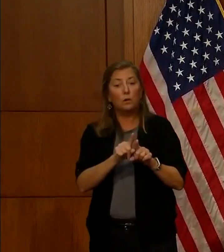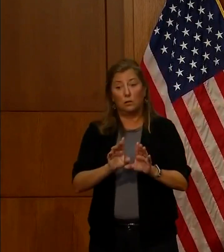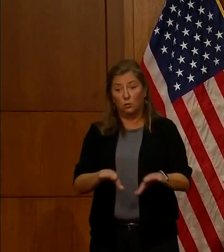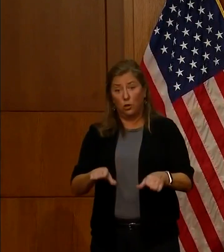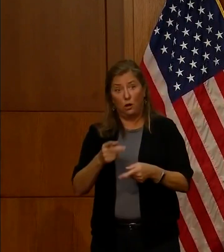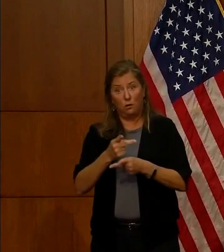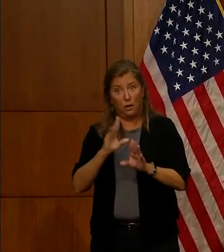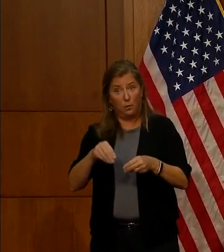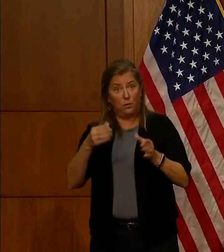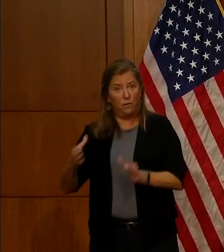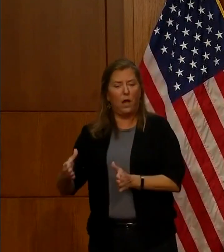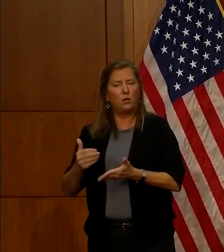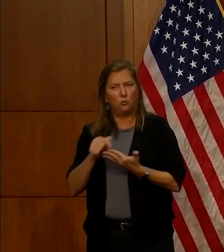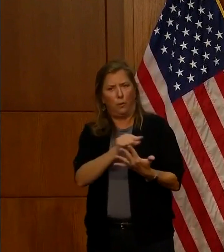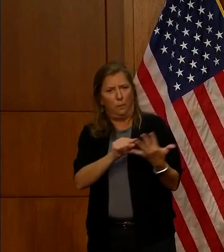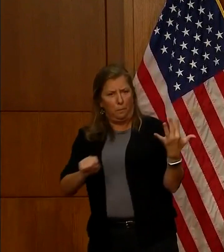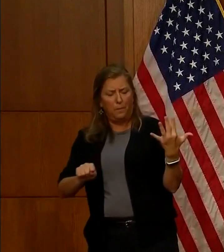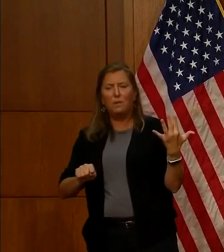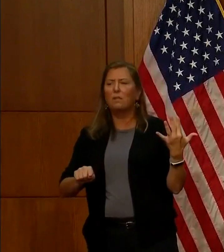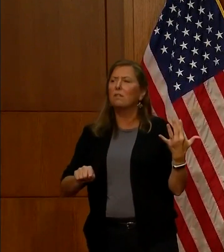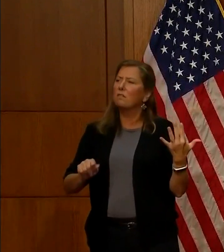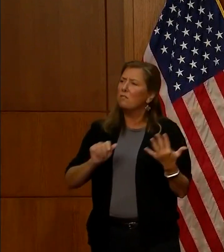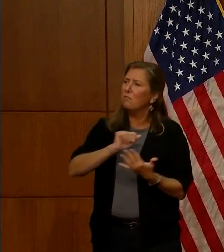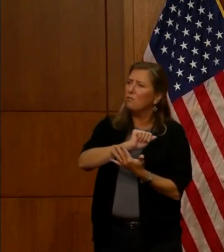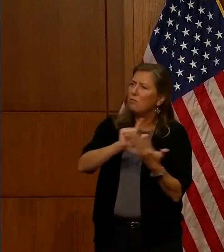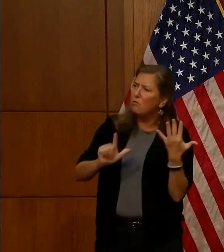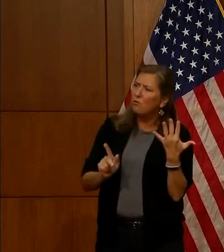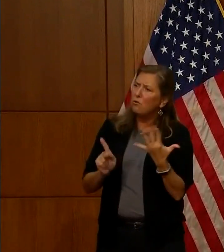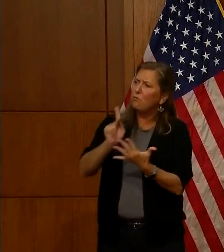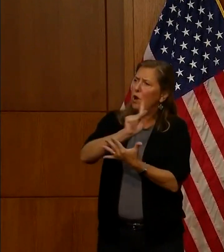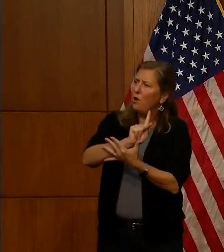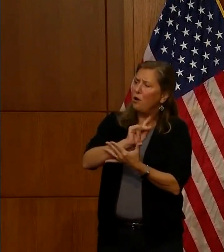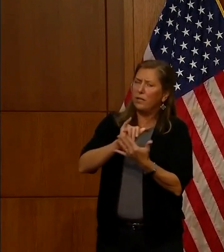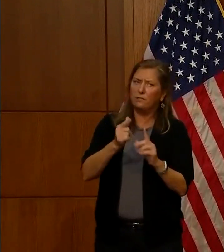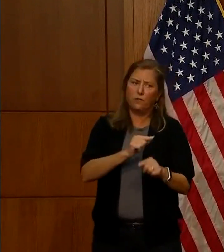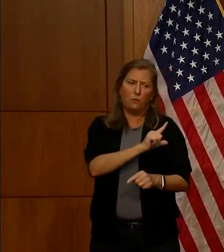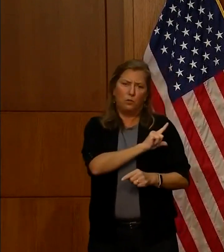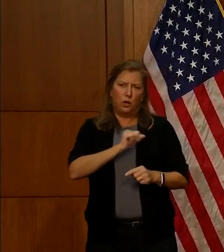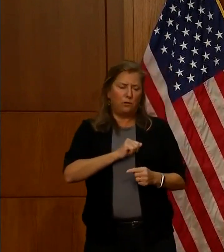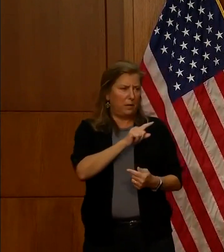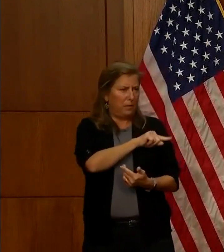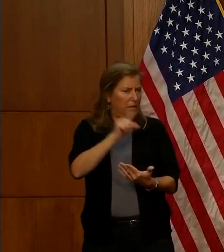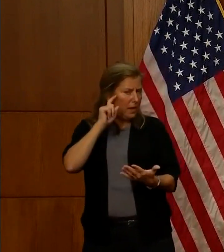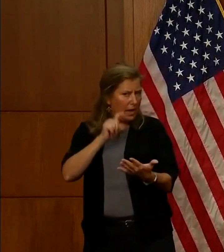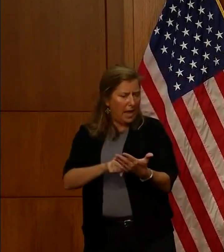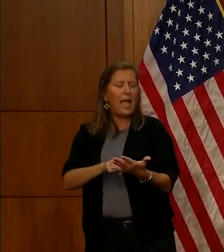FOR THE VACCINATION PROGRAM AND FOR CHILD CARE PROVIDERS. THESE